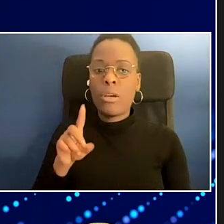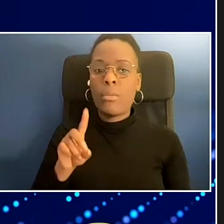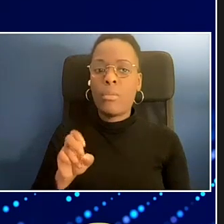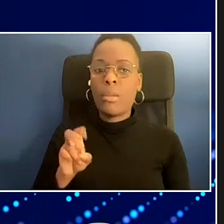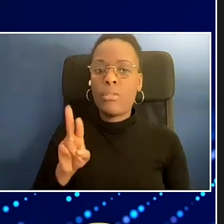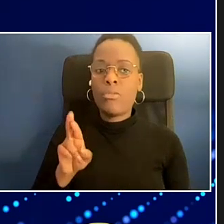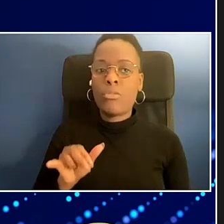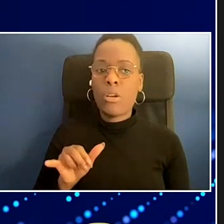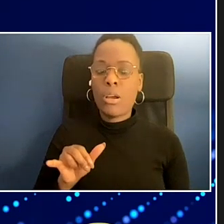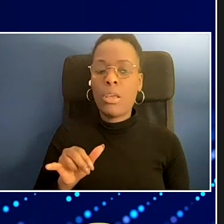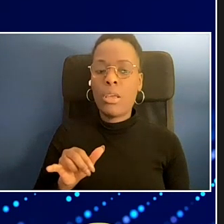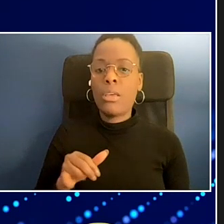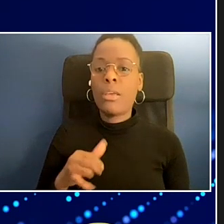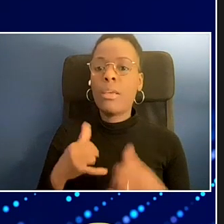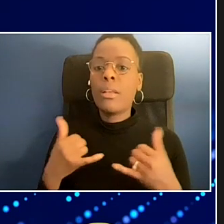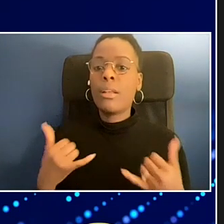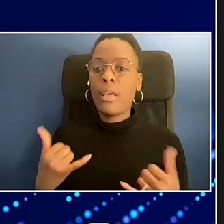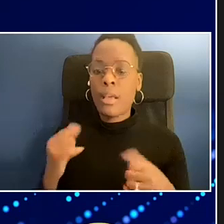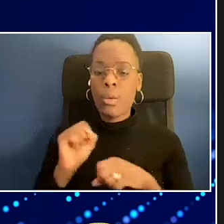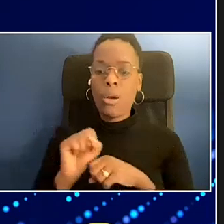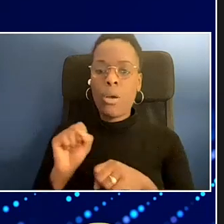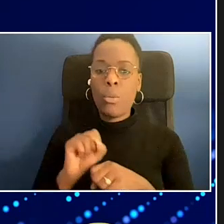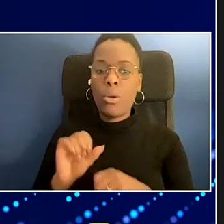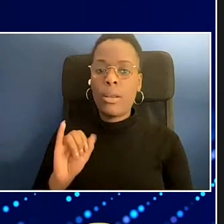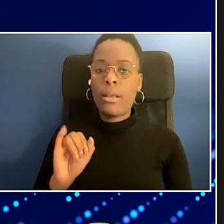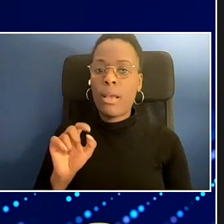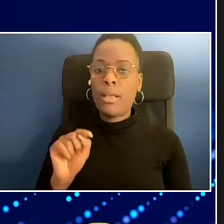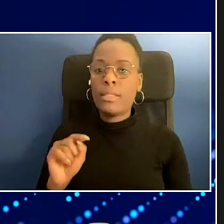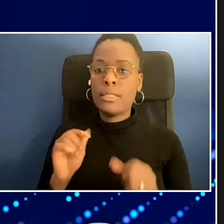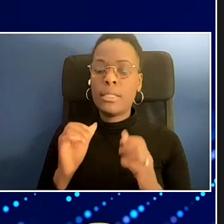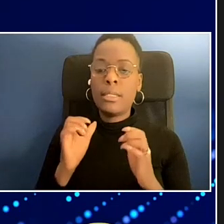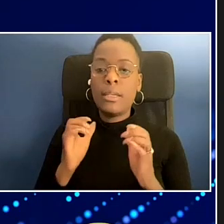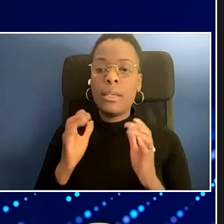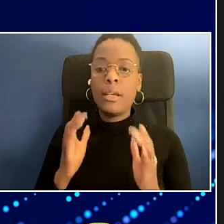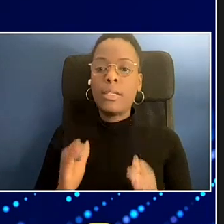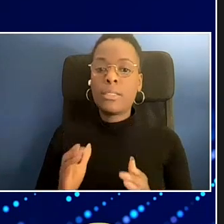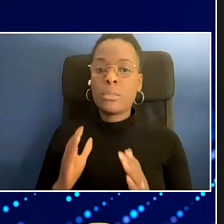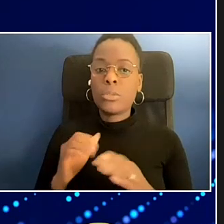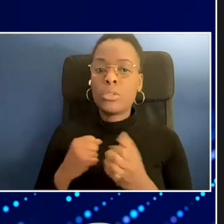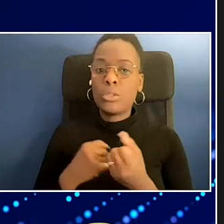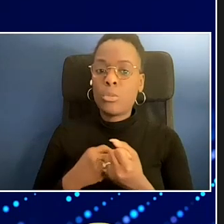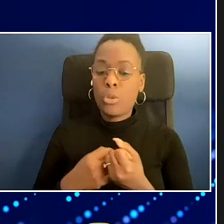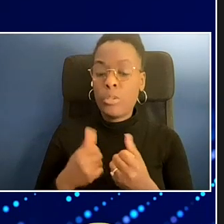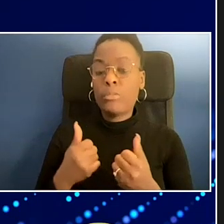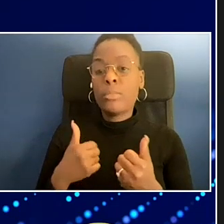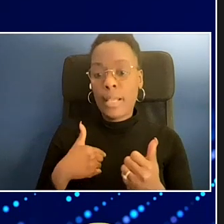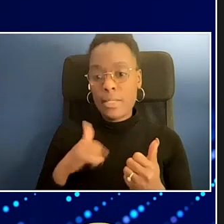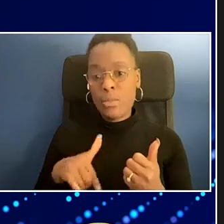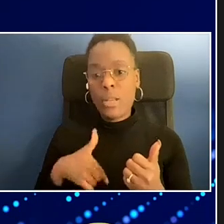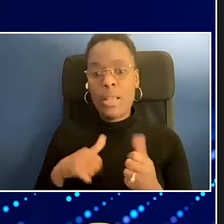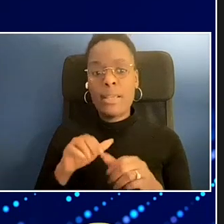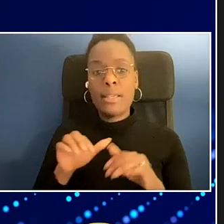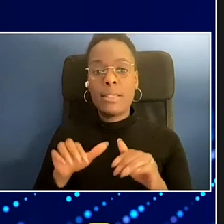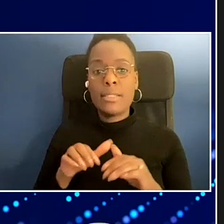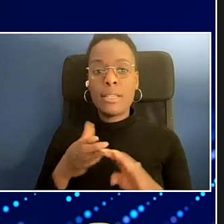I currently work in IT customer support, which is what I did before attending DeVry. No job I ever had, including the